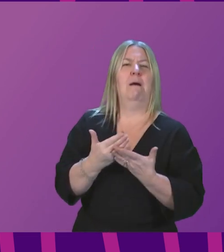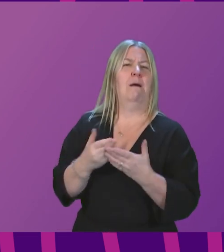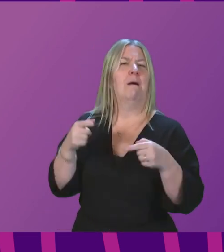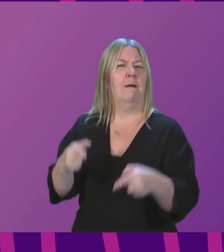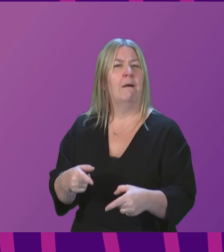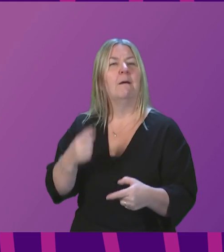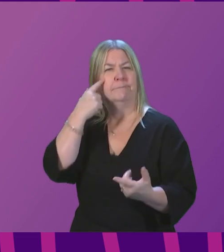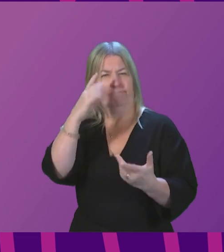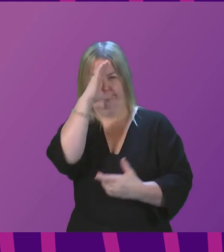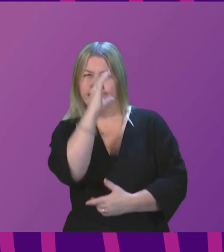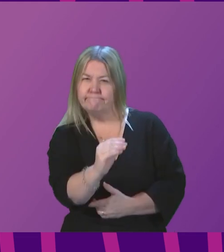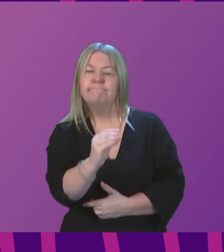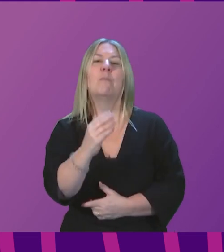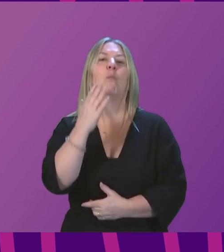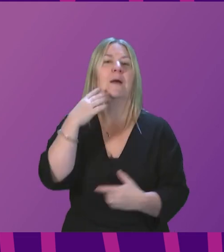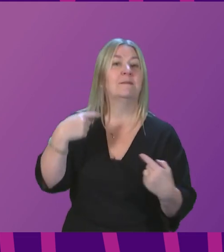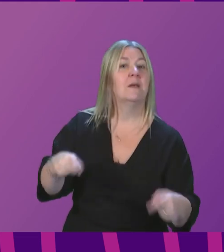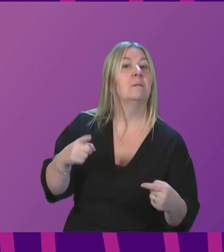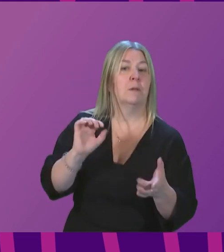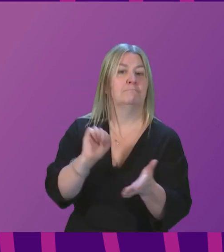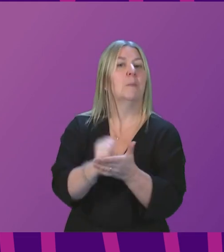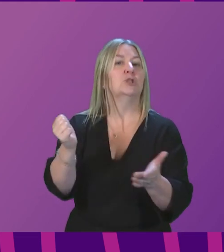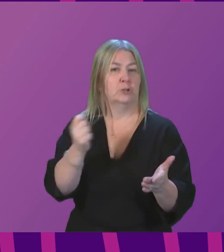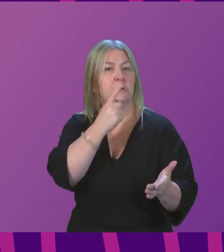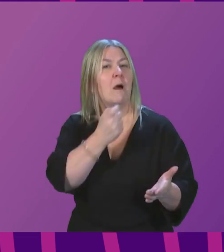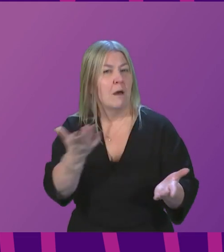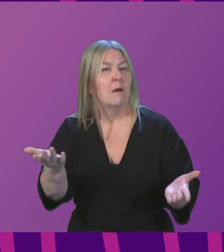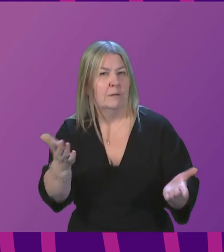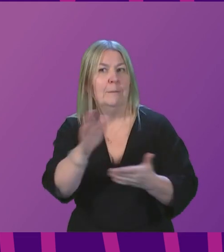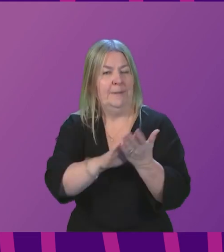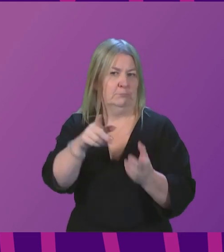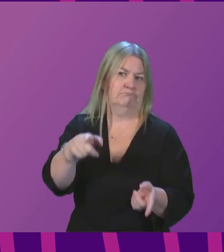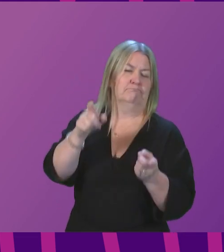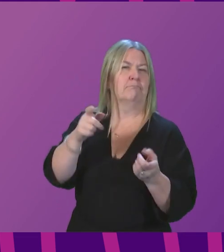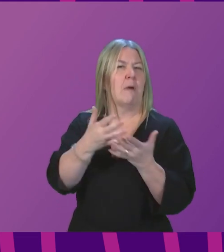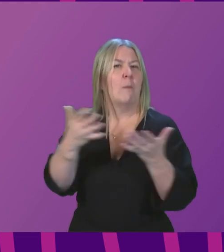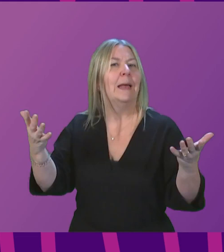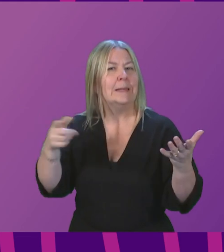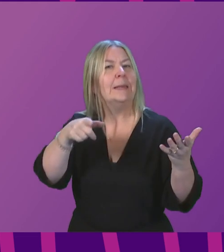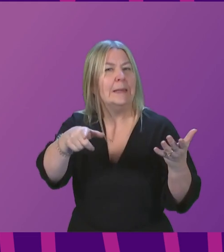of when data is likely to be published, which will give a sense of how many people are taking